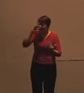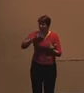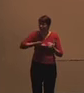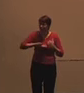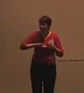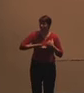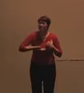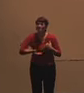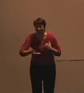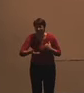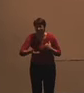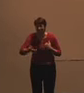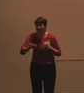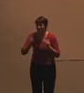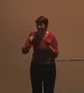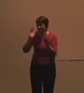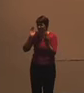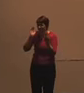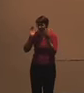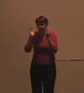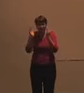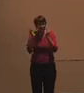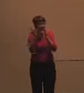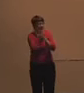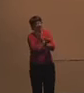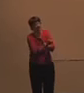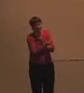and to find your own new inspirations.